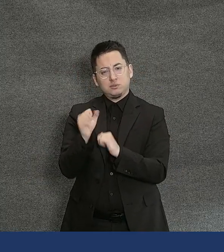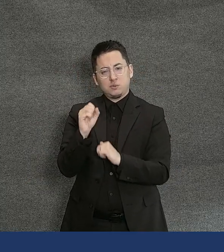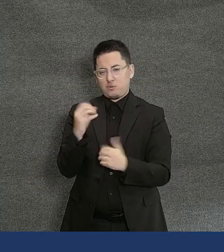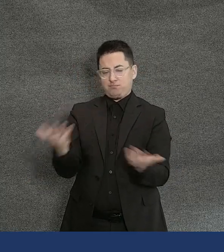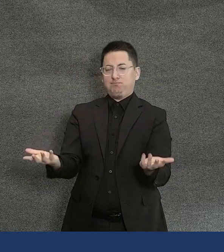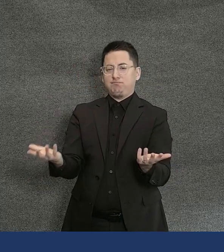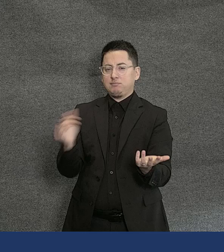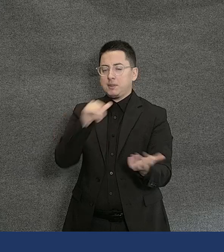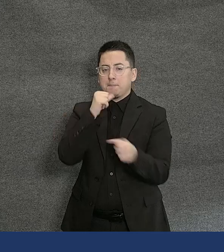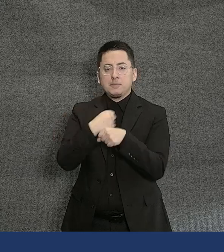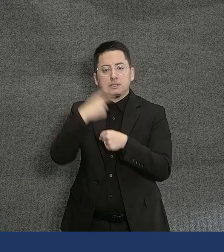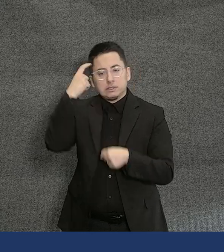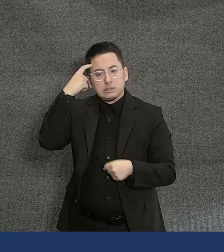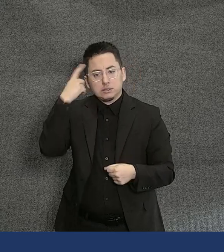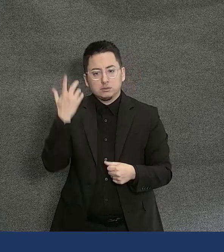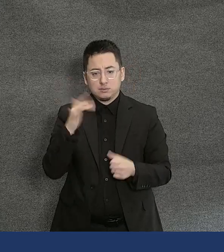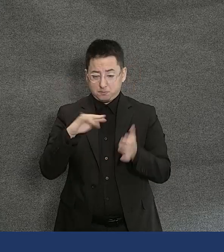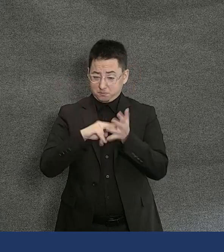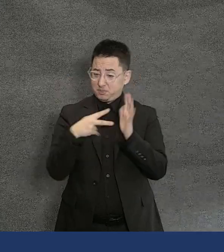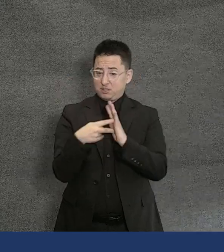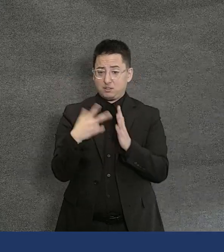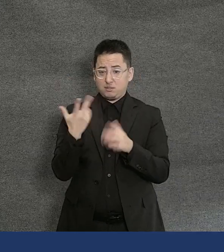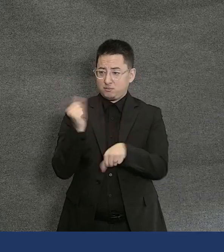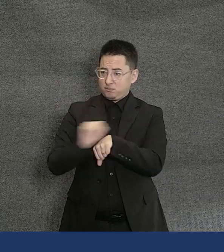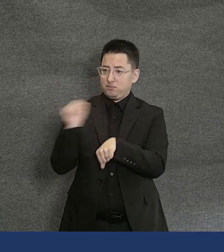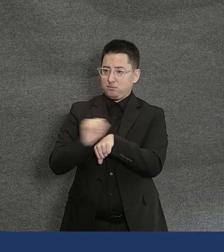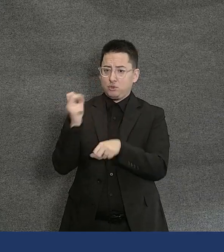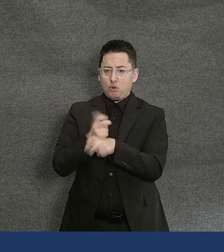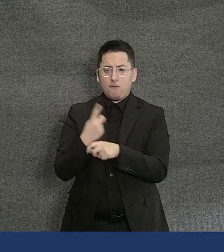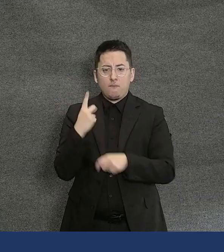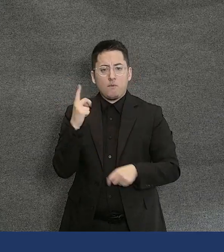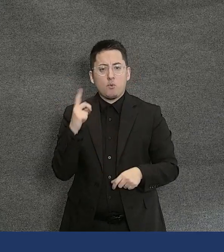and lead from the heart and work further up in this career